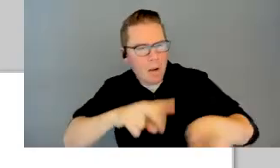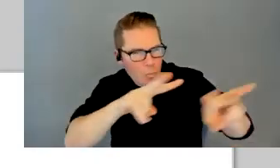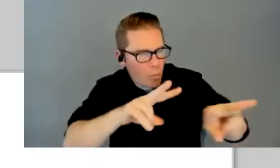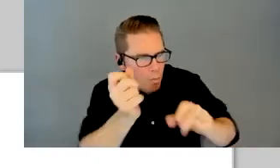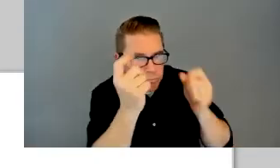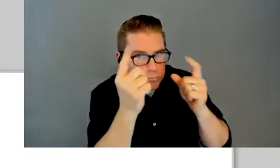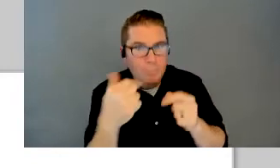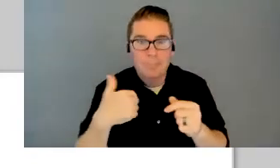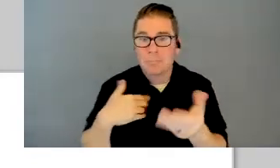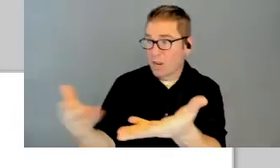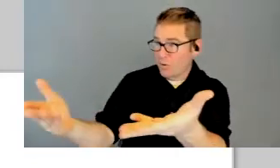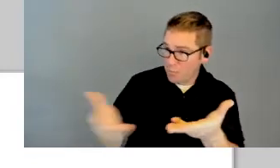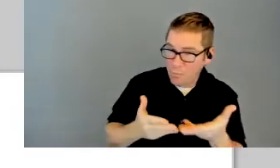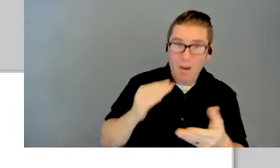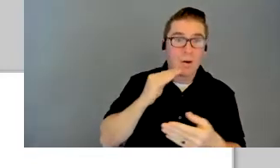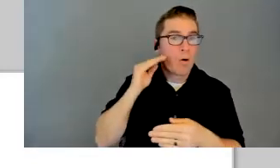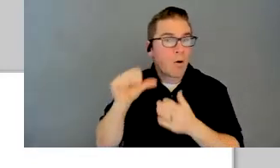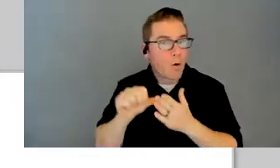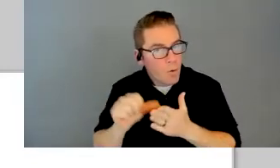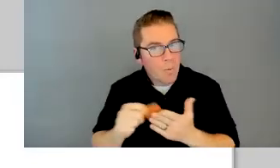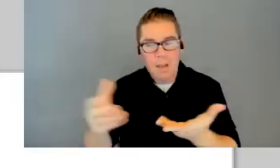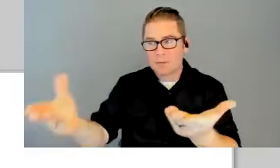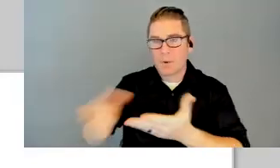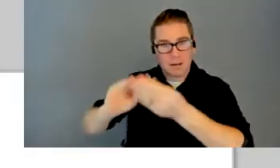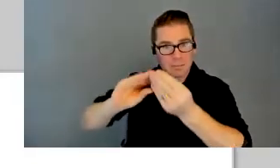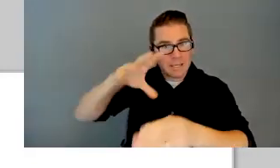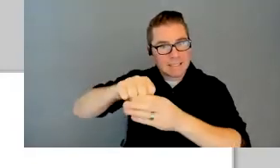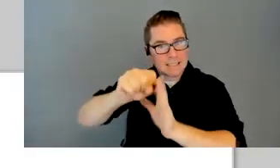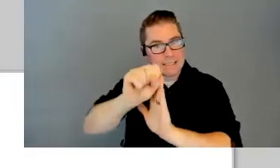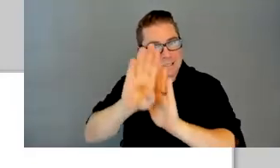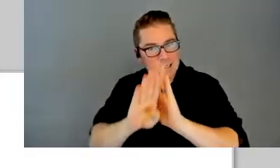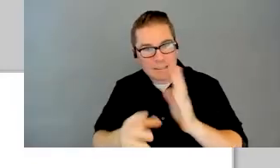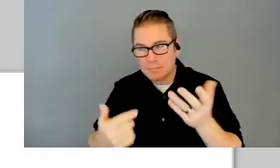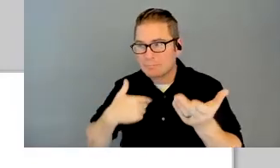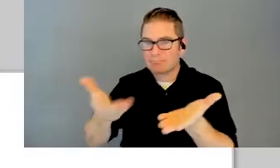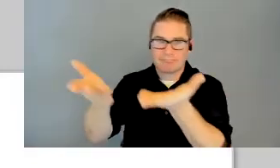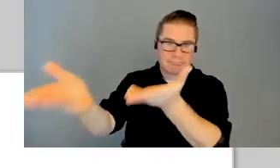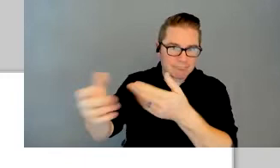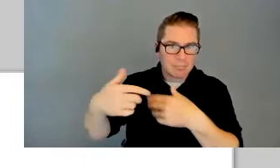I have a welcome message in the syllabus and I provide as many details as possible.